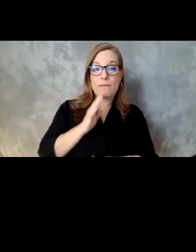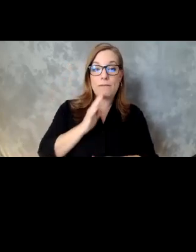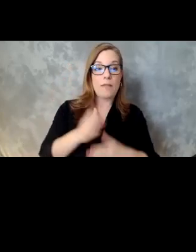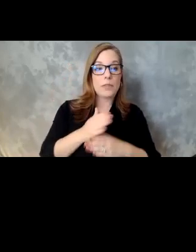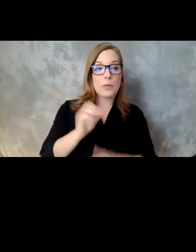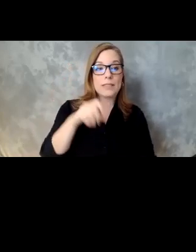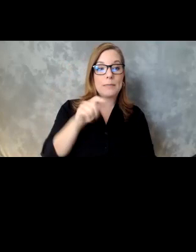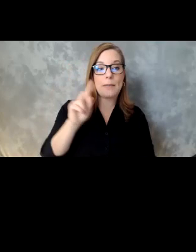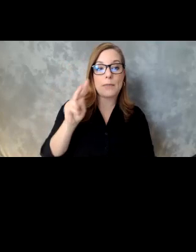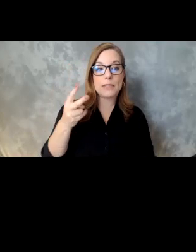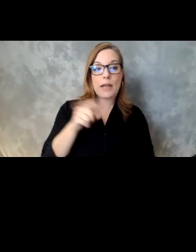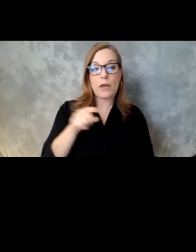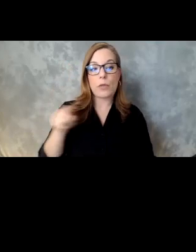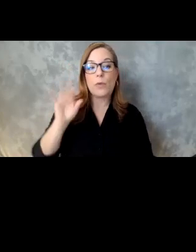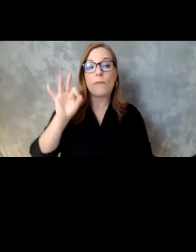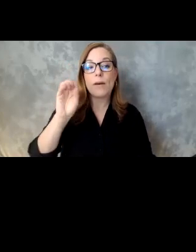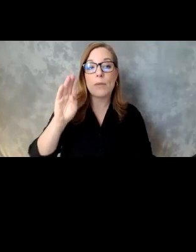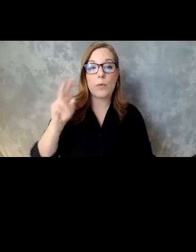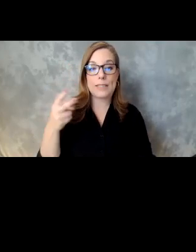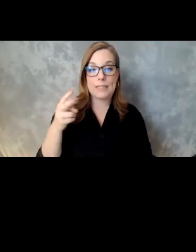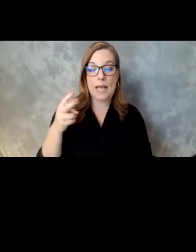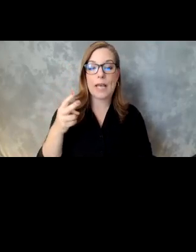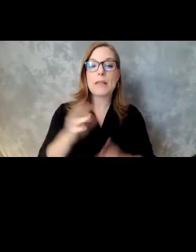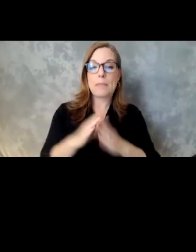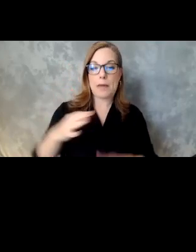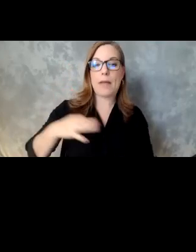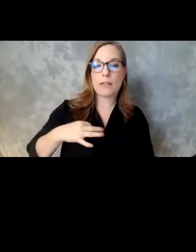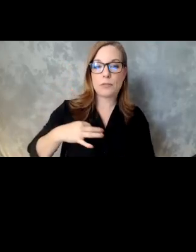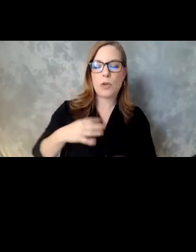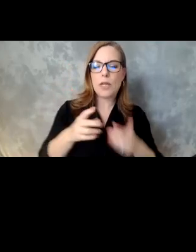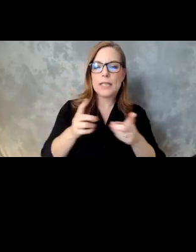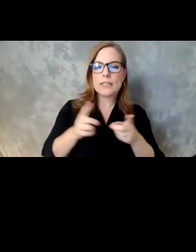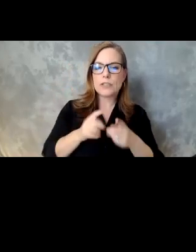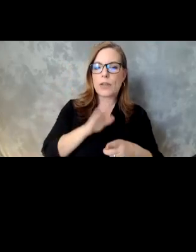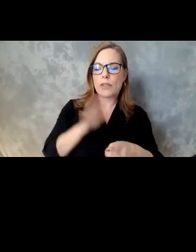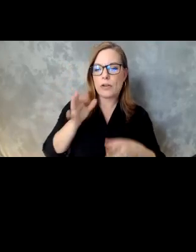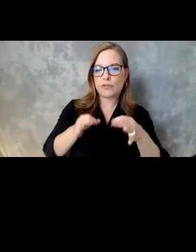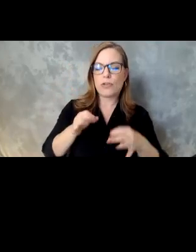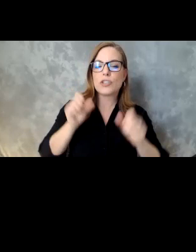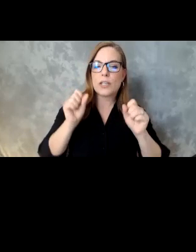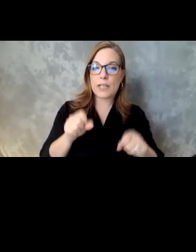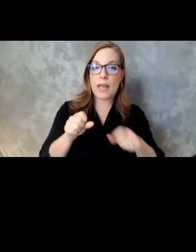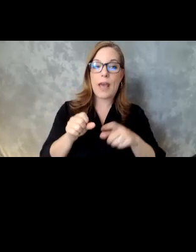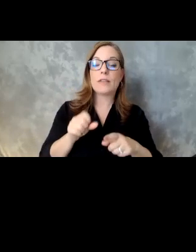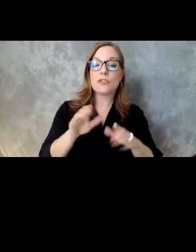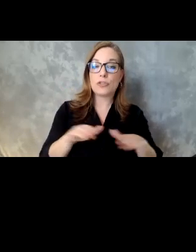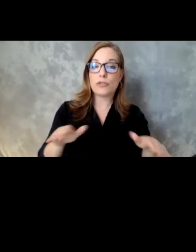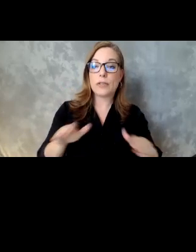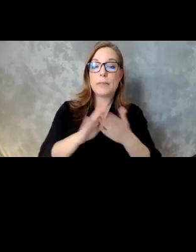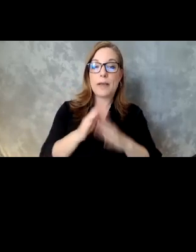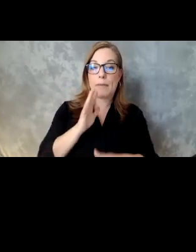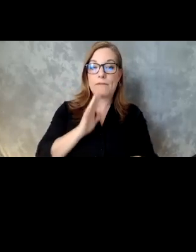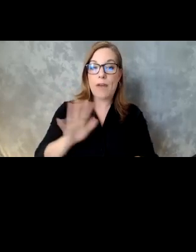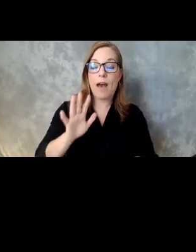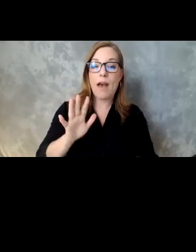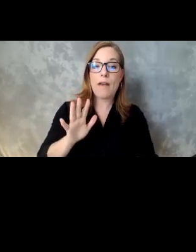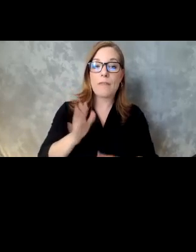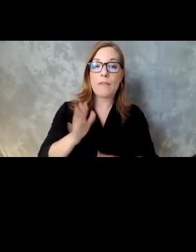February 2 at district discretion children turning five between February 3 and the end